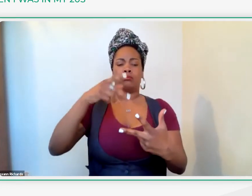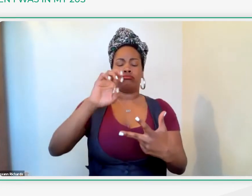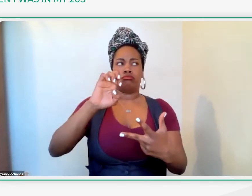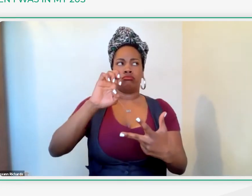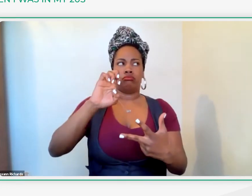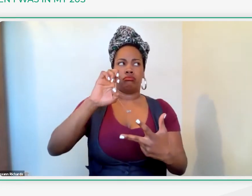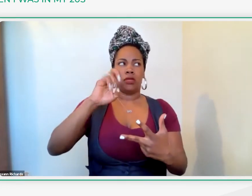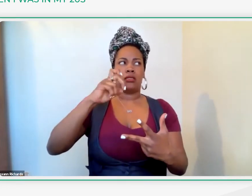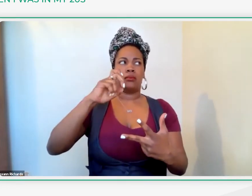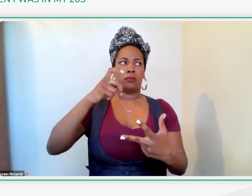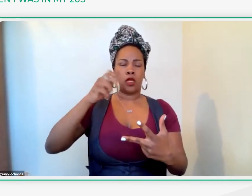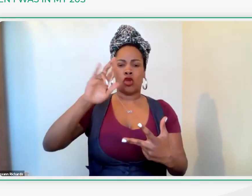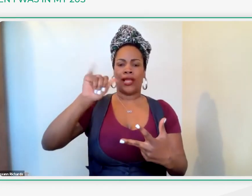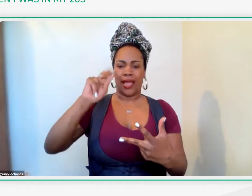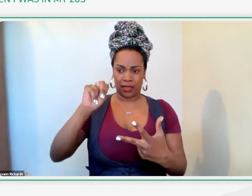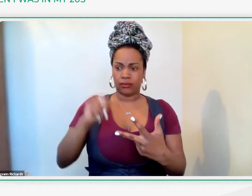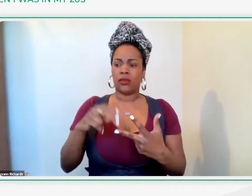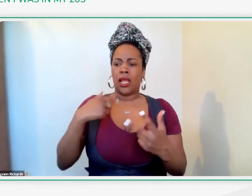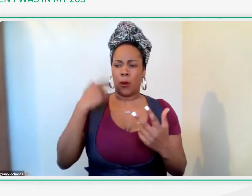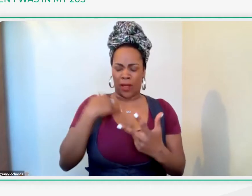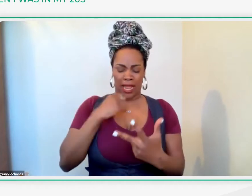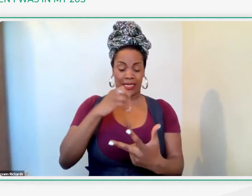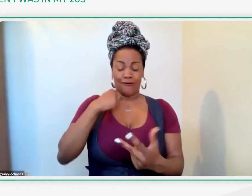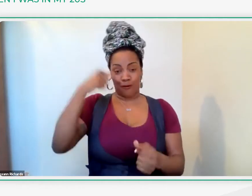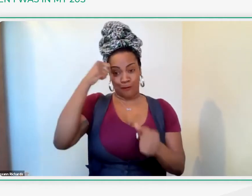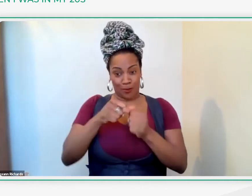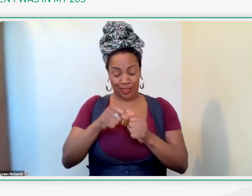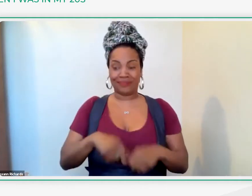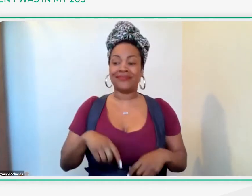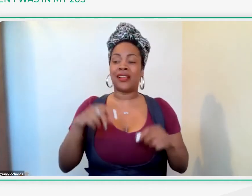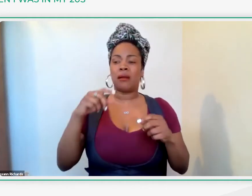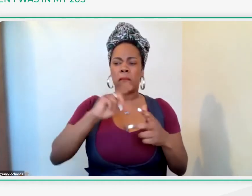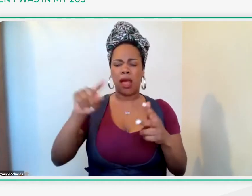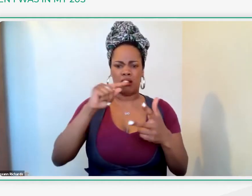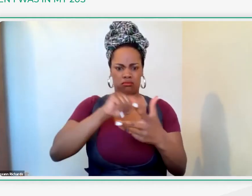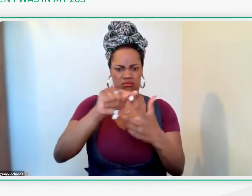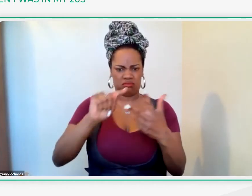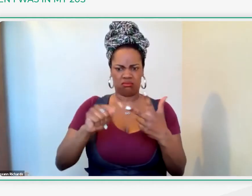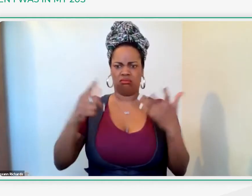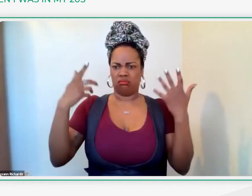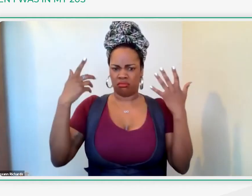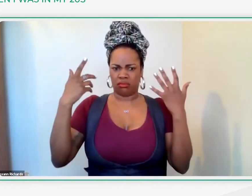I’m missing one. Okay, sorry, I'm trying to remember.